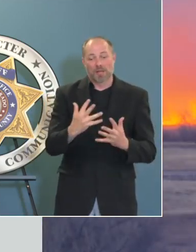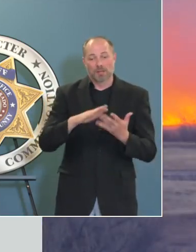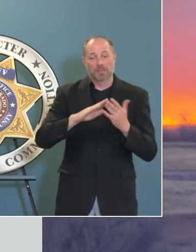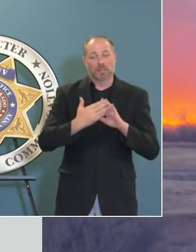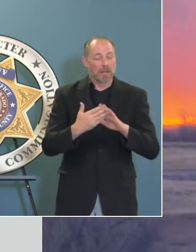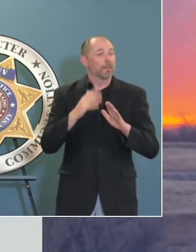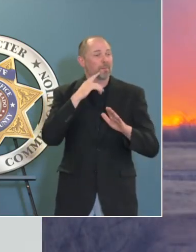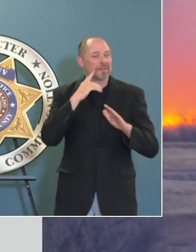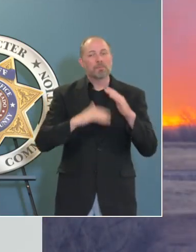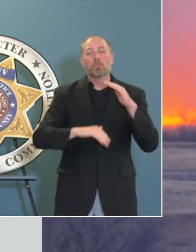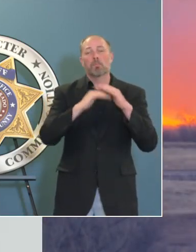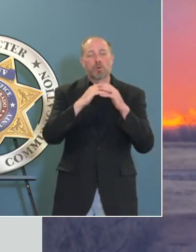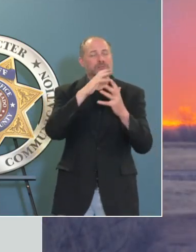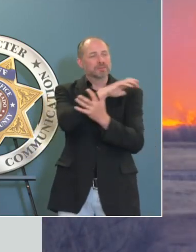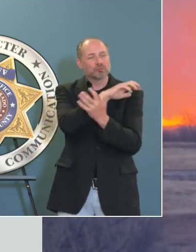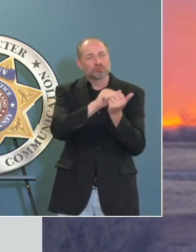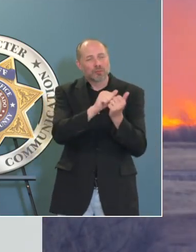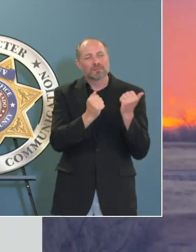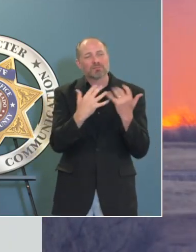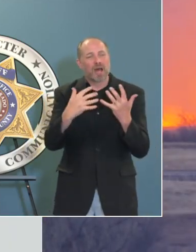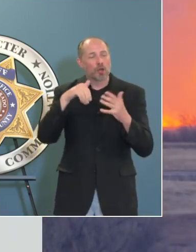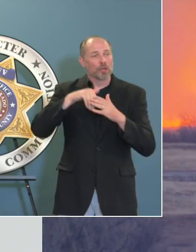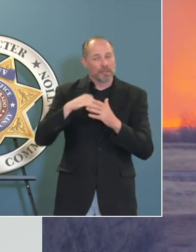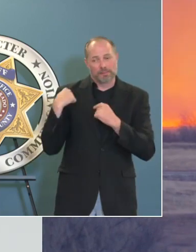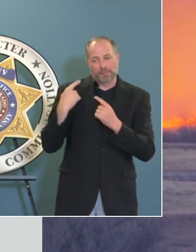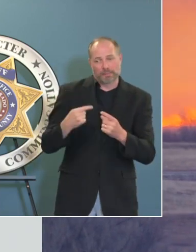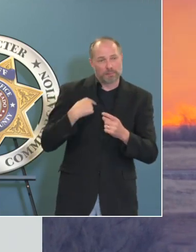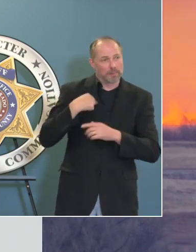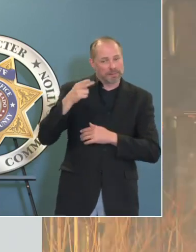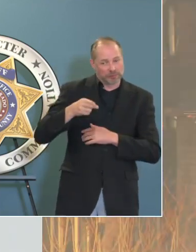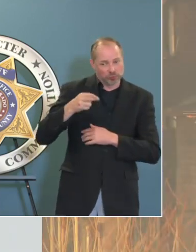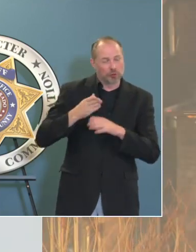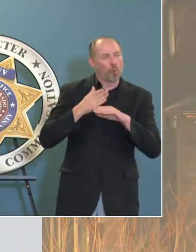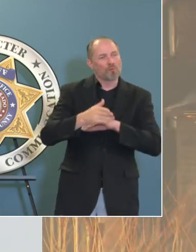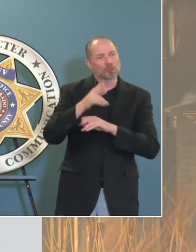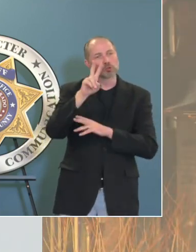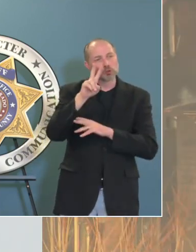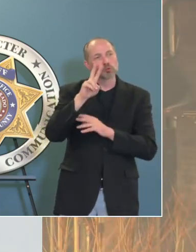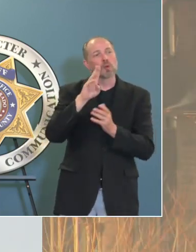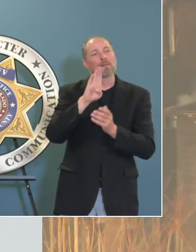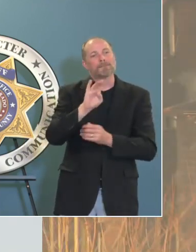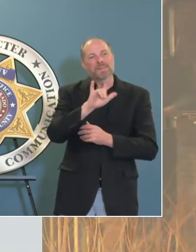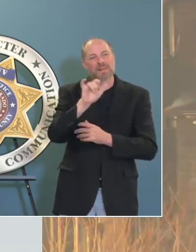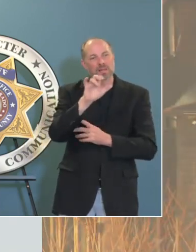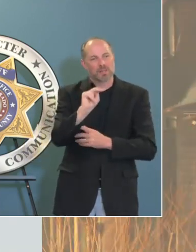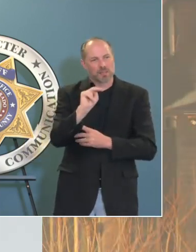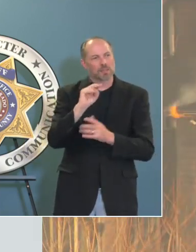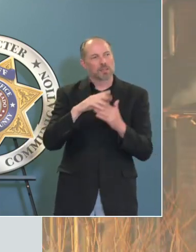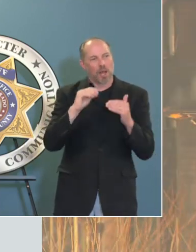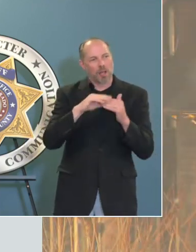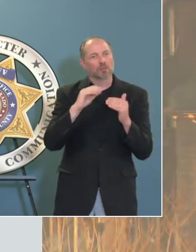AND SOME WERE DAMAGED FROM THE HIGH WIND EVENT THAT DAY. THE MARSHALL FIRE BECAME THE MOST